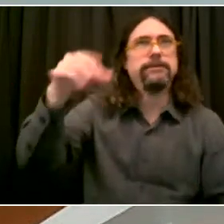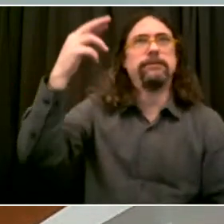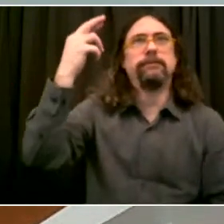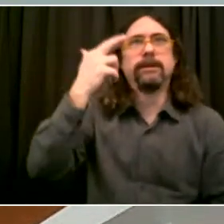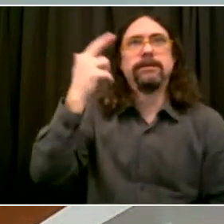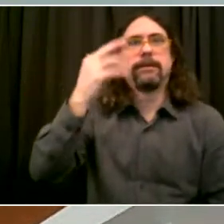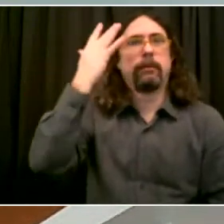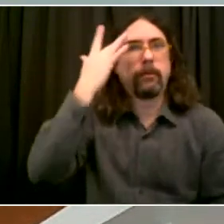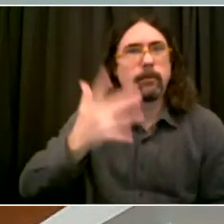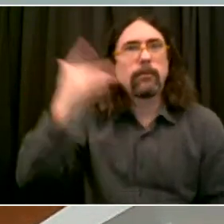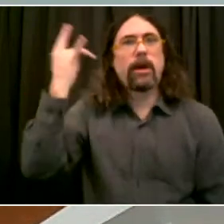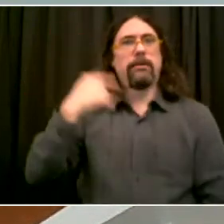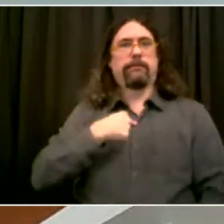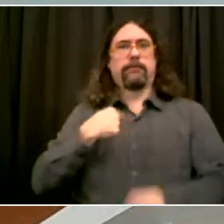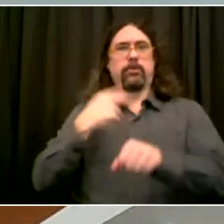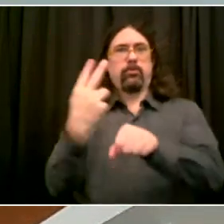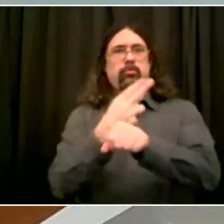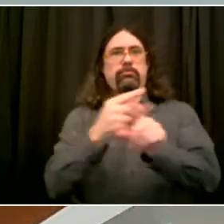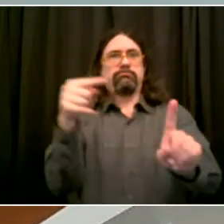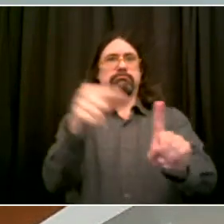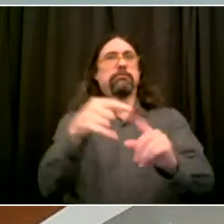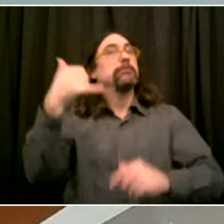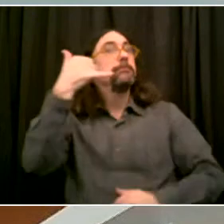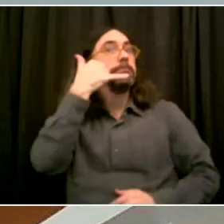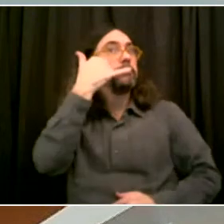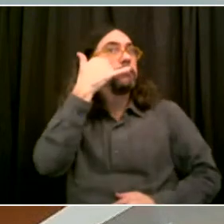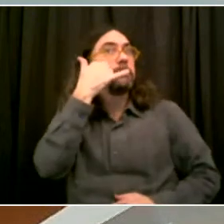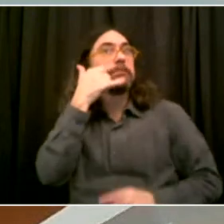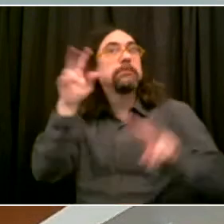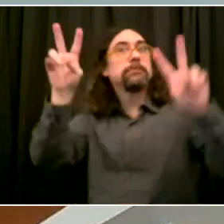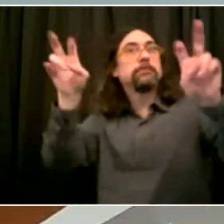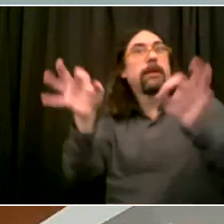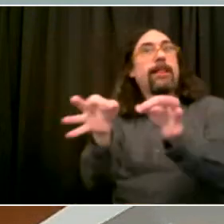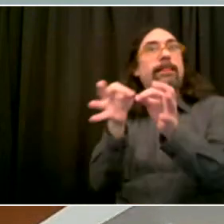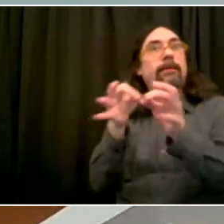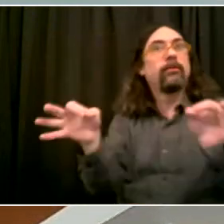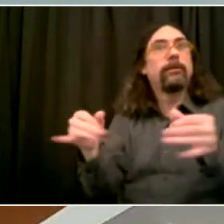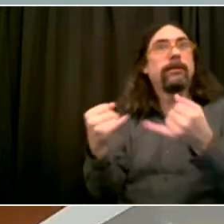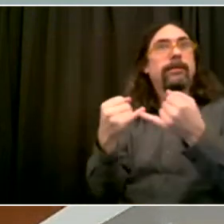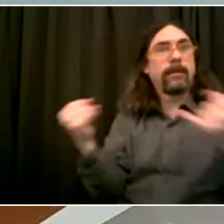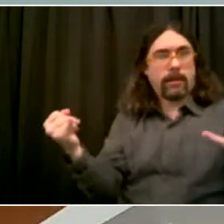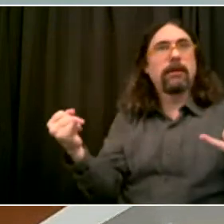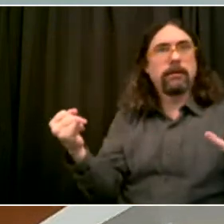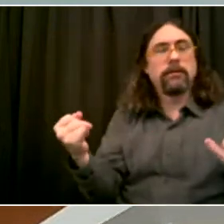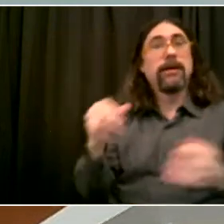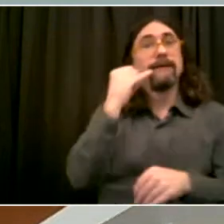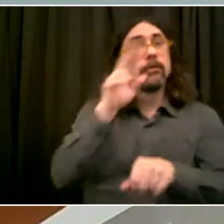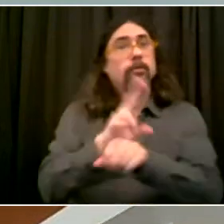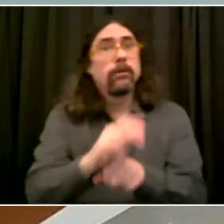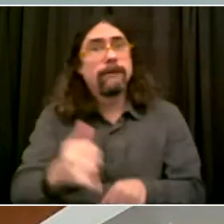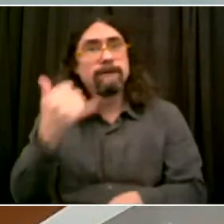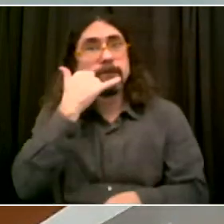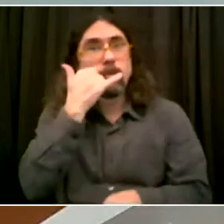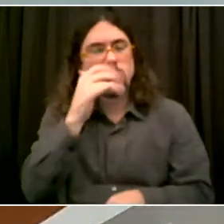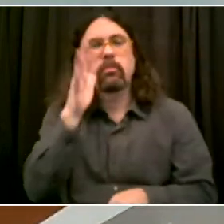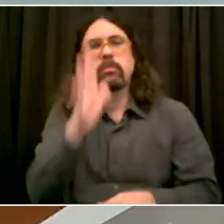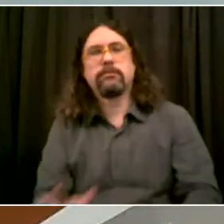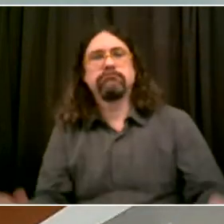WOULD ADD, THIS IS ONE OF THE REASONS WHY WE SET UP THE LANGUAGE LINE WITHIN OUR PHONE SYSTEM IF YOU HAVE TROUBLE COMPLETING THE FORMS YOU HAVE A PLACE YOU CAN